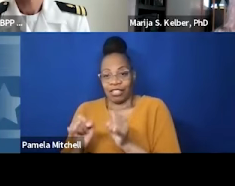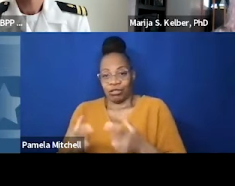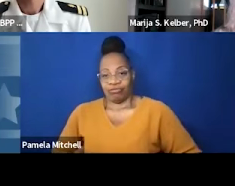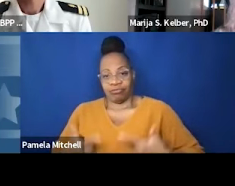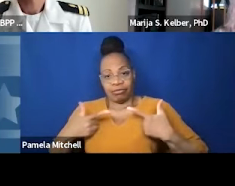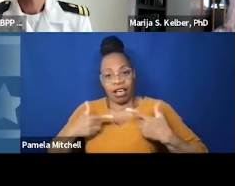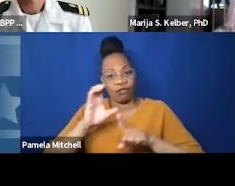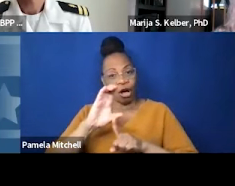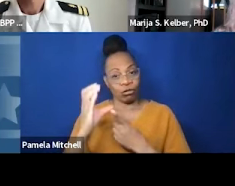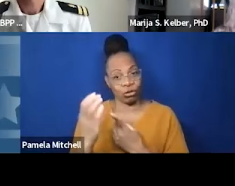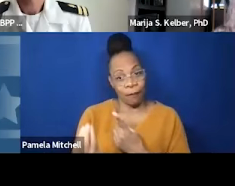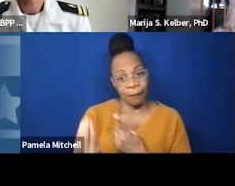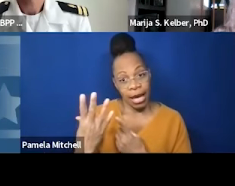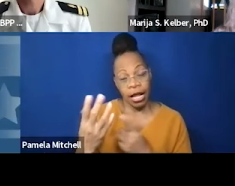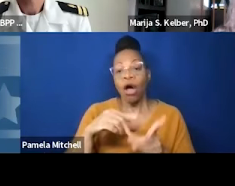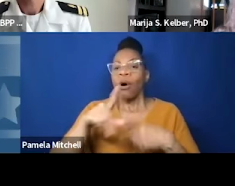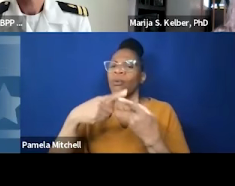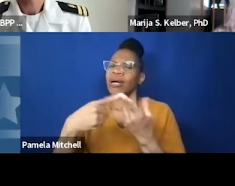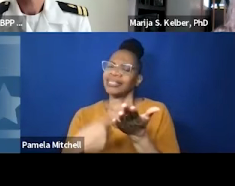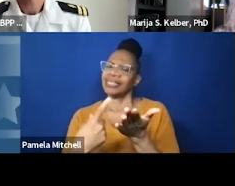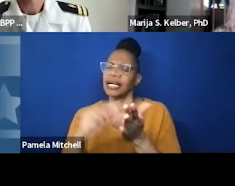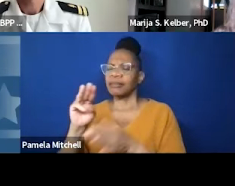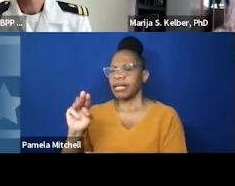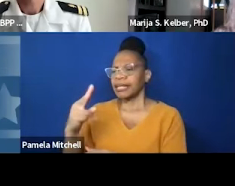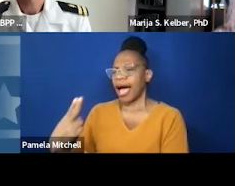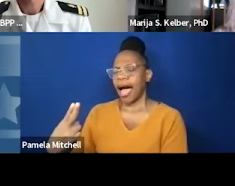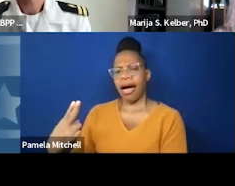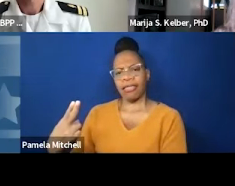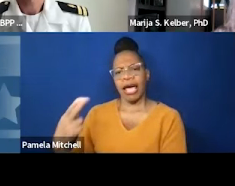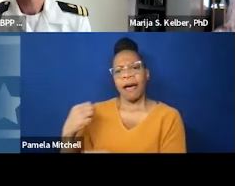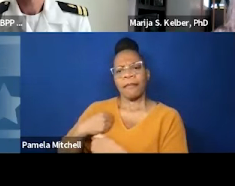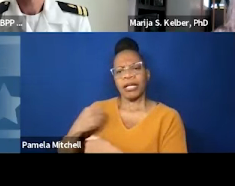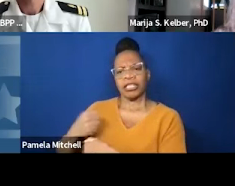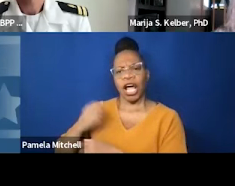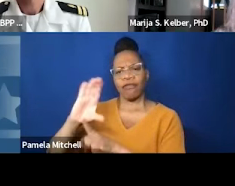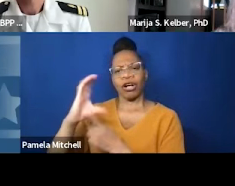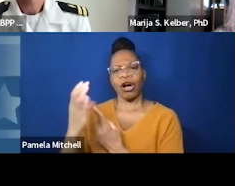Really, when I talk about mental health and military culture, I like to really help people understand